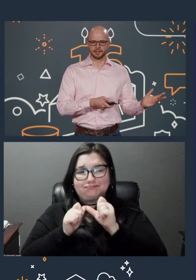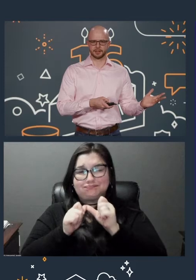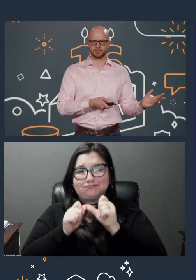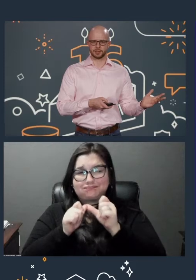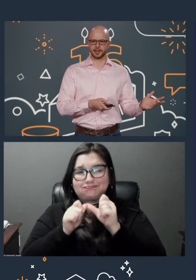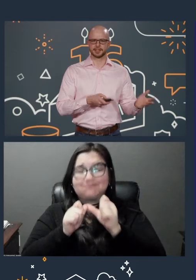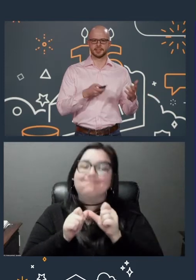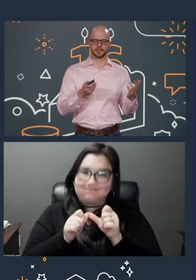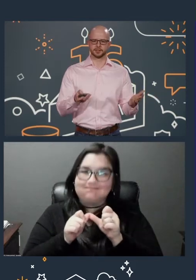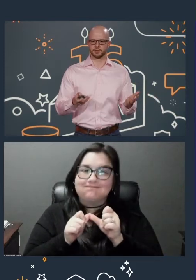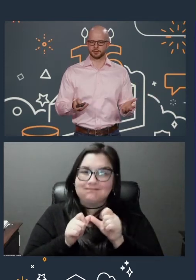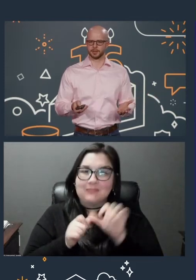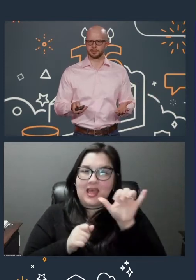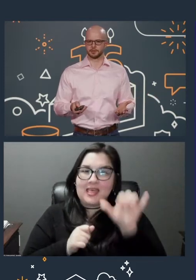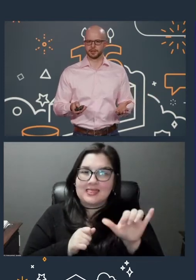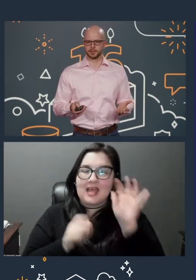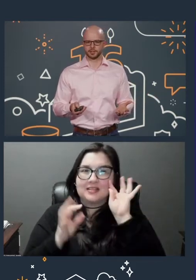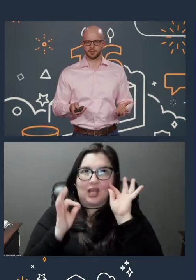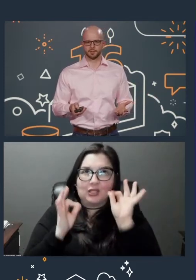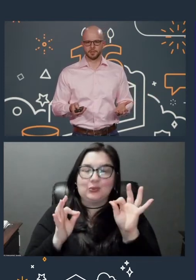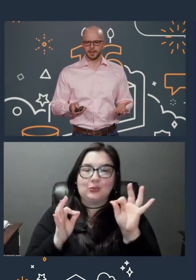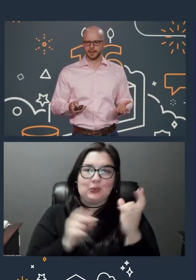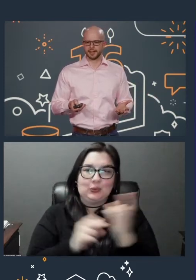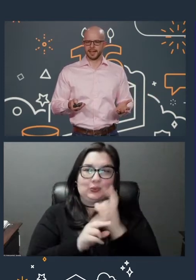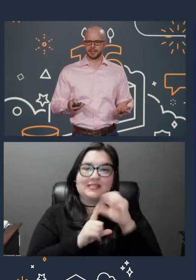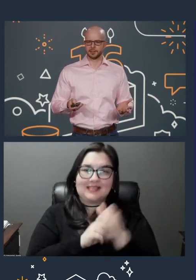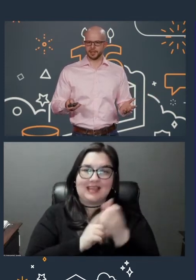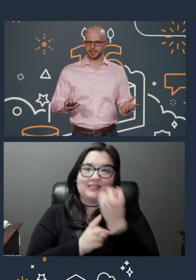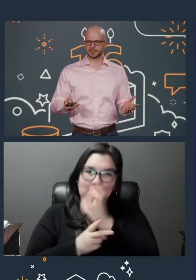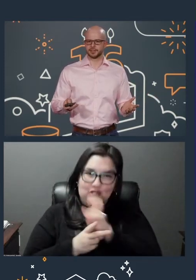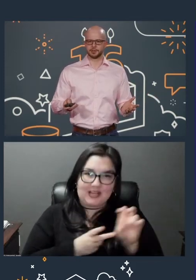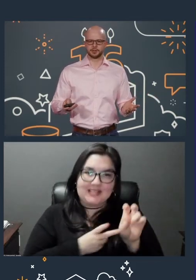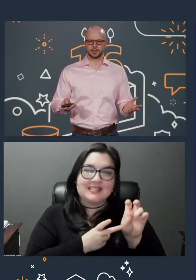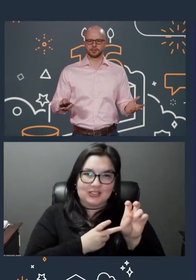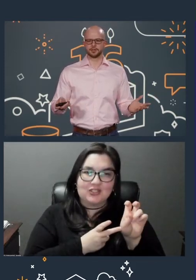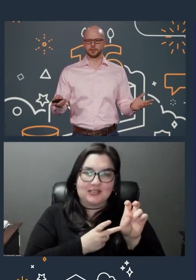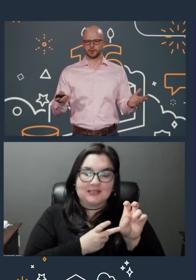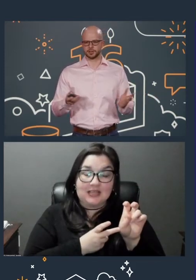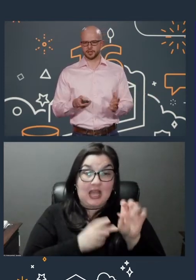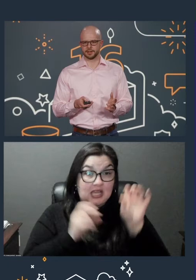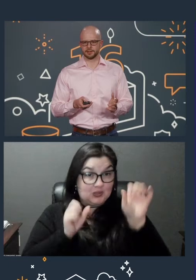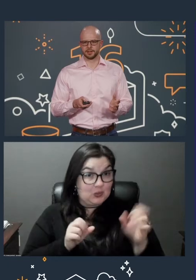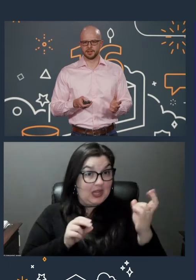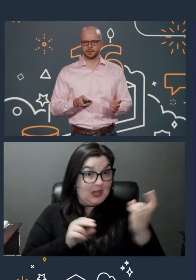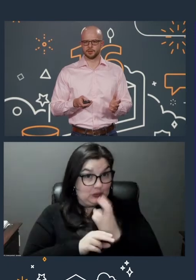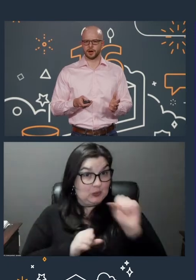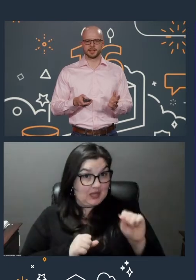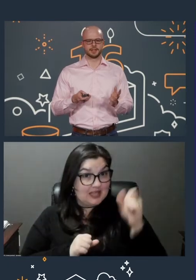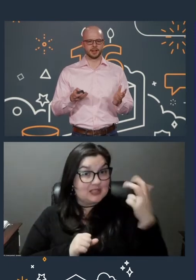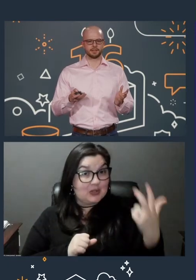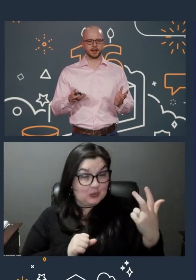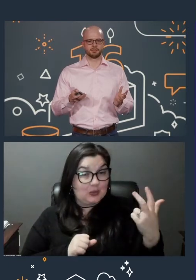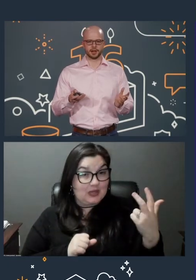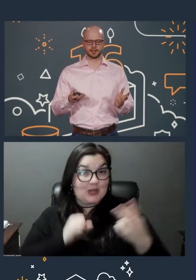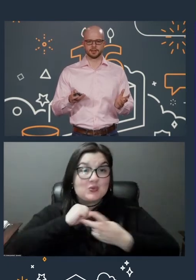that's really an ideal use case for transition, and you can actually use S3 Storage Lens to identify buckets